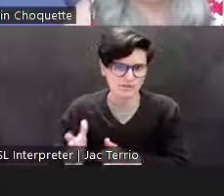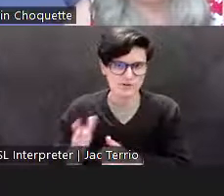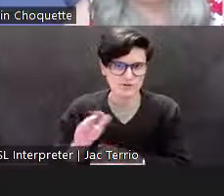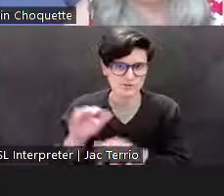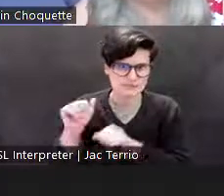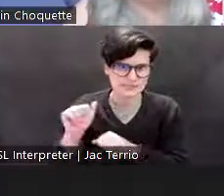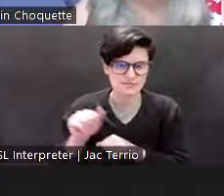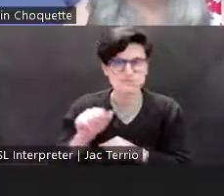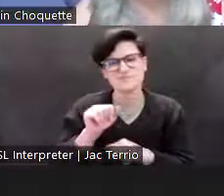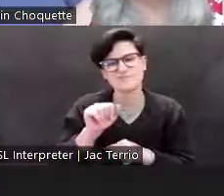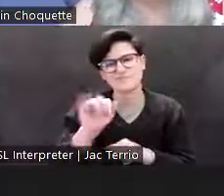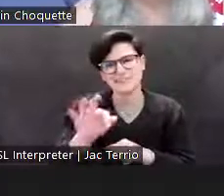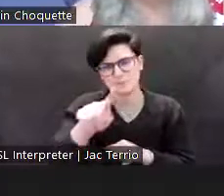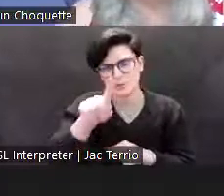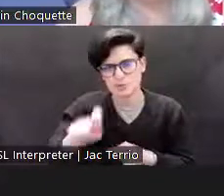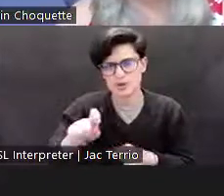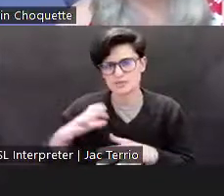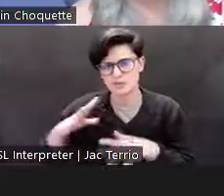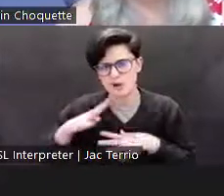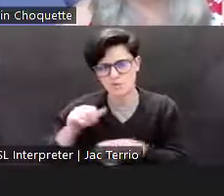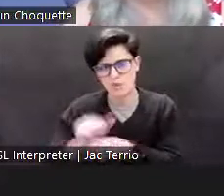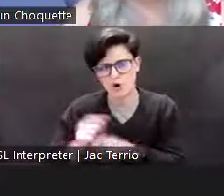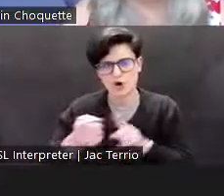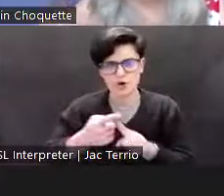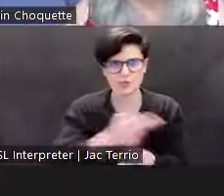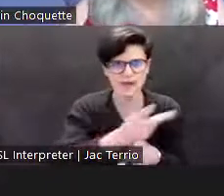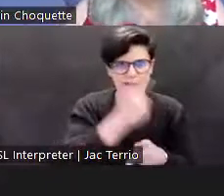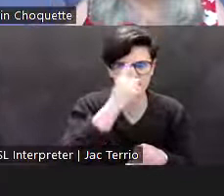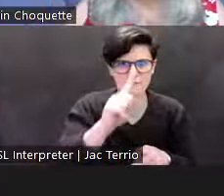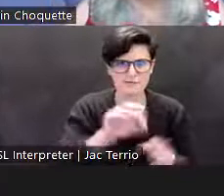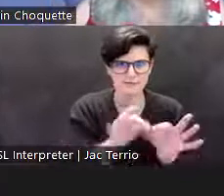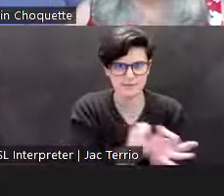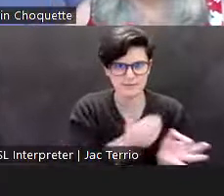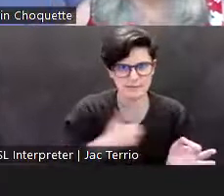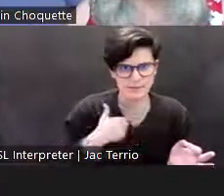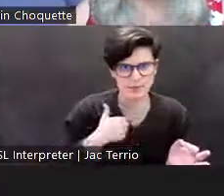15:44:51 Caring for a family member could mean actually helping with the treatment.